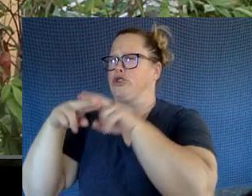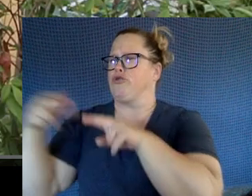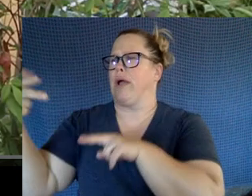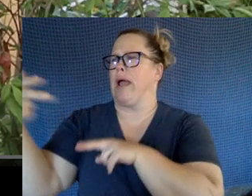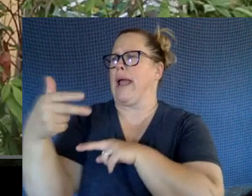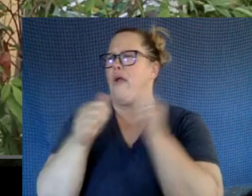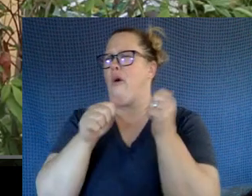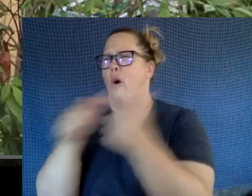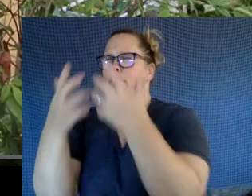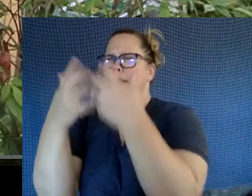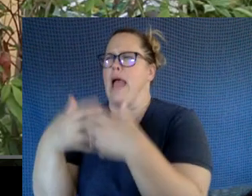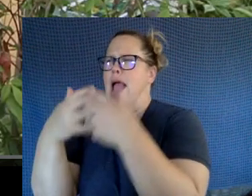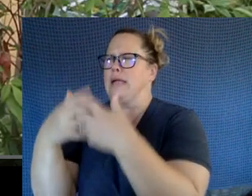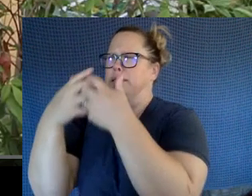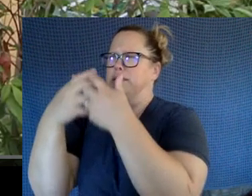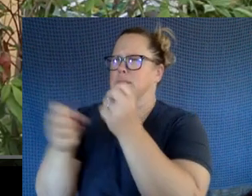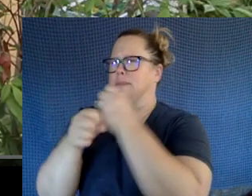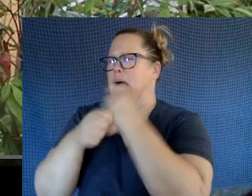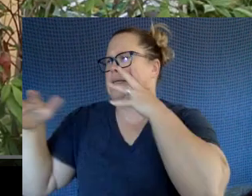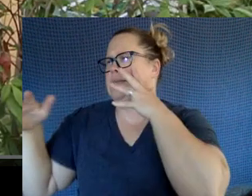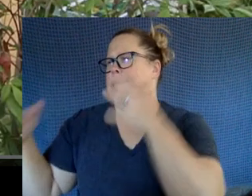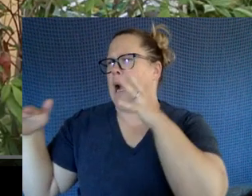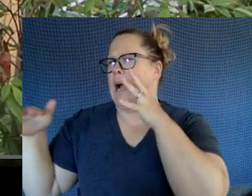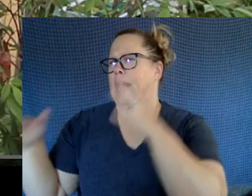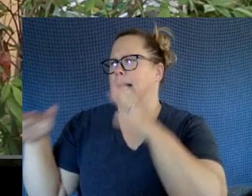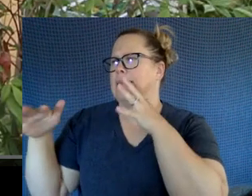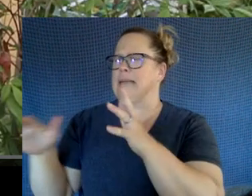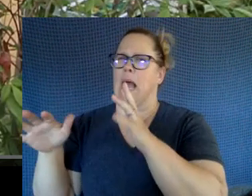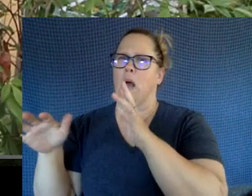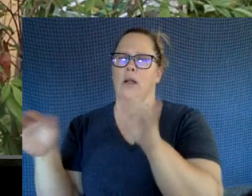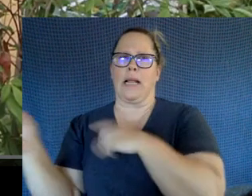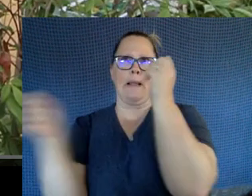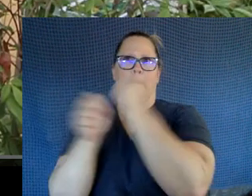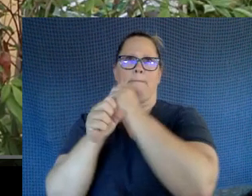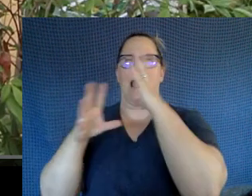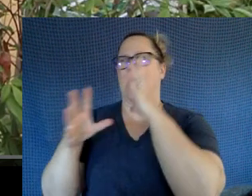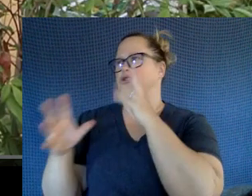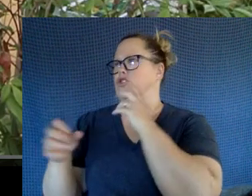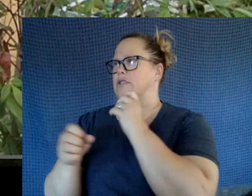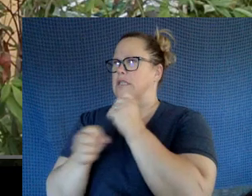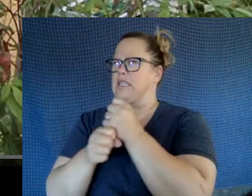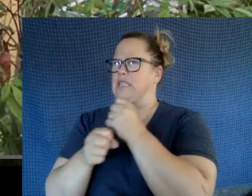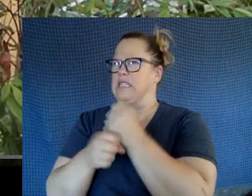missile tune - like the Atlanta, New York special sizzling through at noon. To change